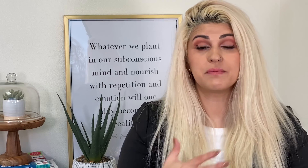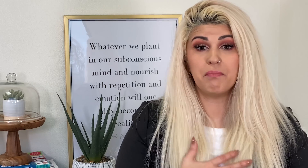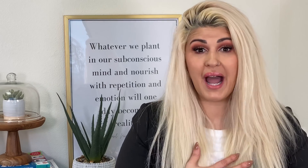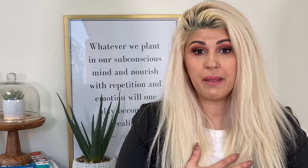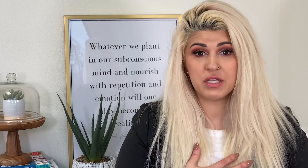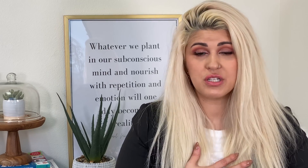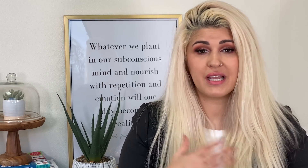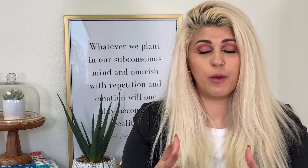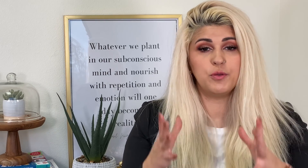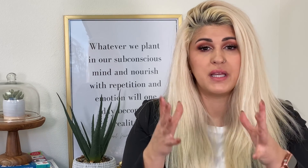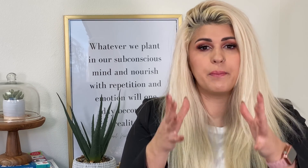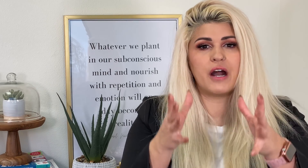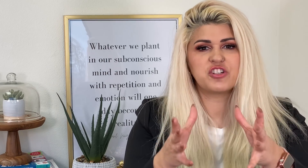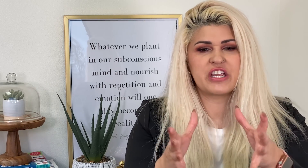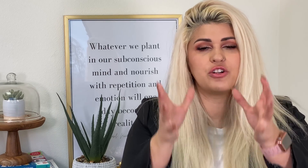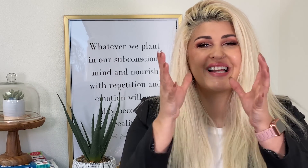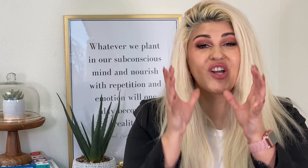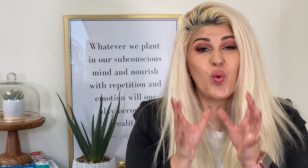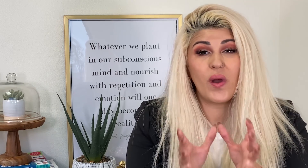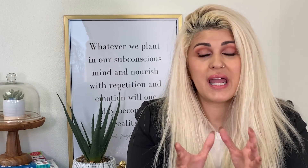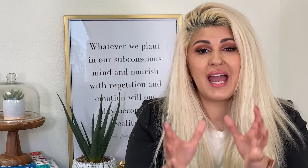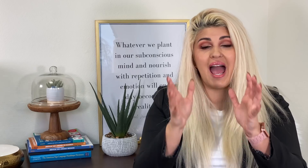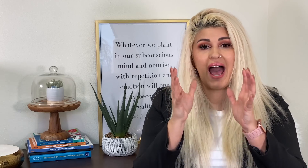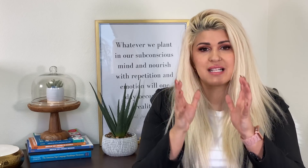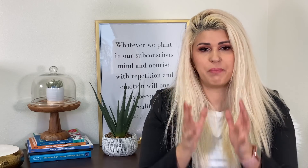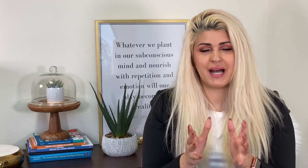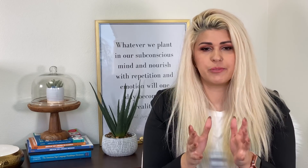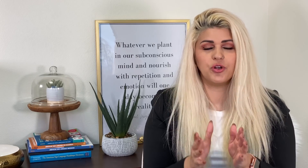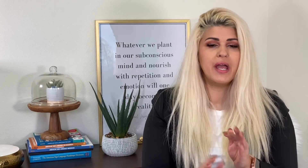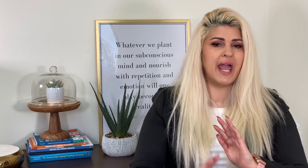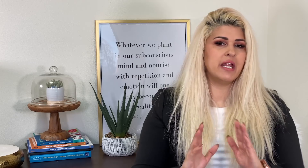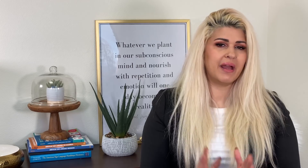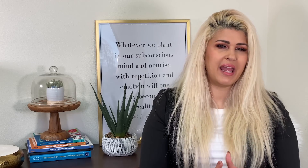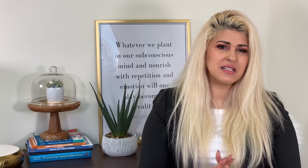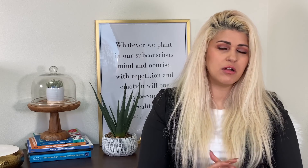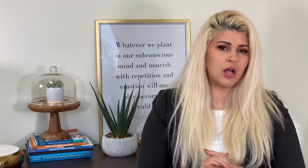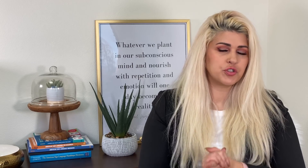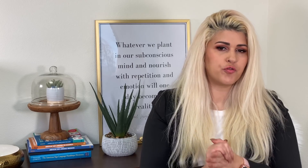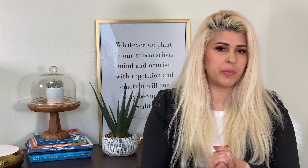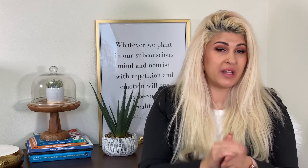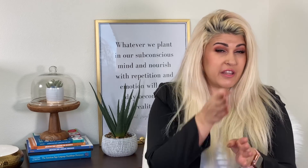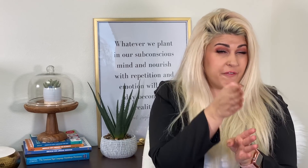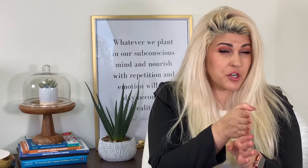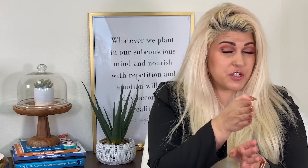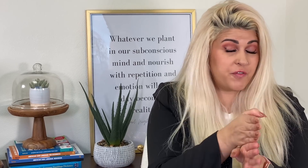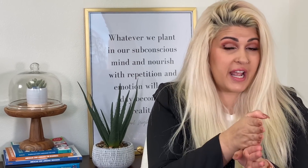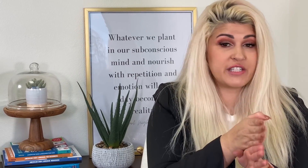It's my mission to help you become conversational as quick as possible. And in my ASL launch formula in the first phase,